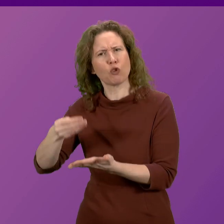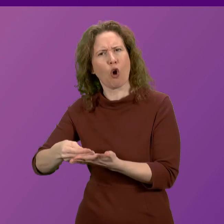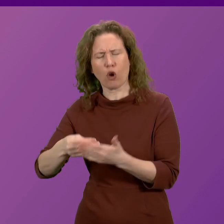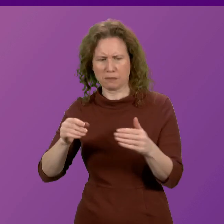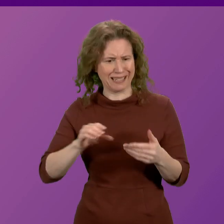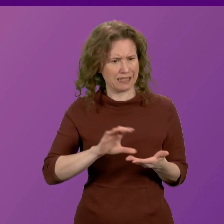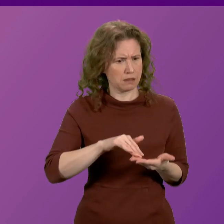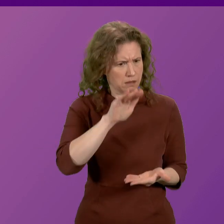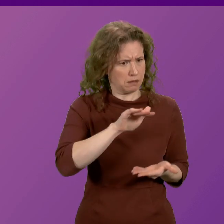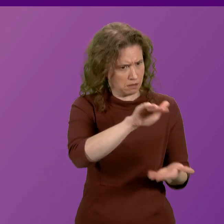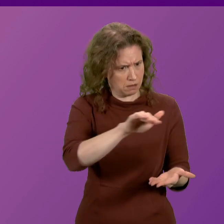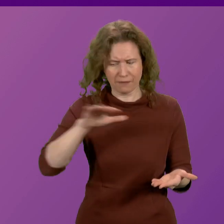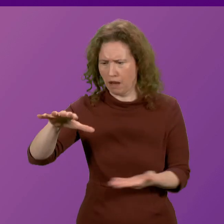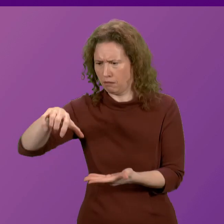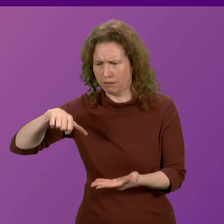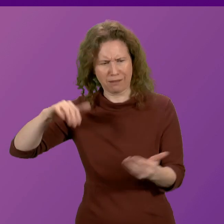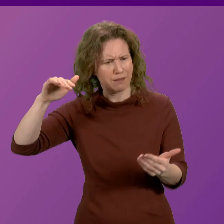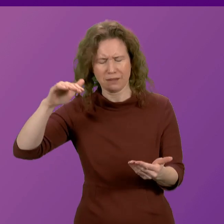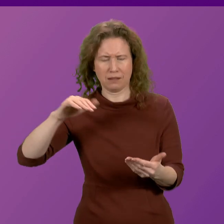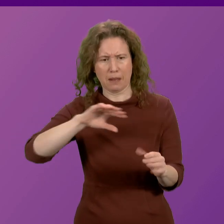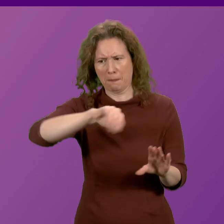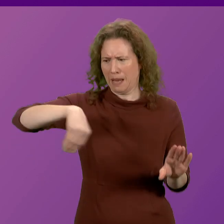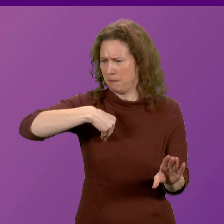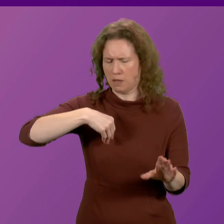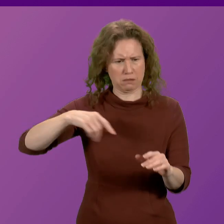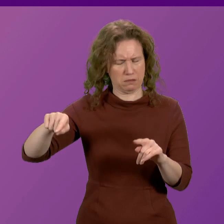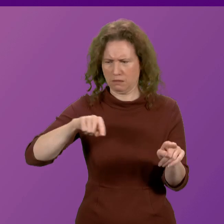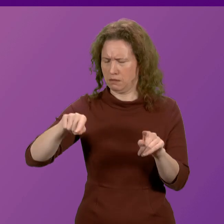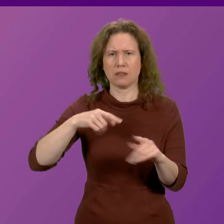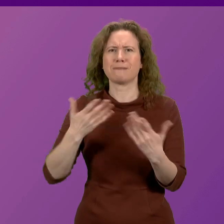delivery of public services. I ask the United Kingdom Government to recognise that, so that